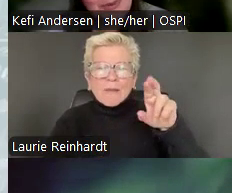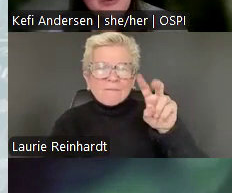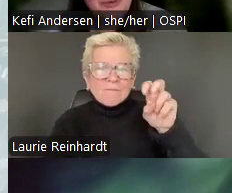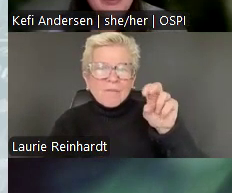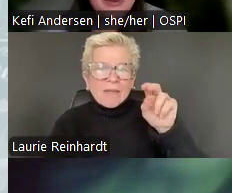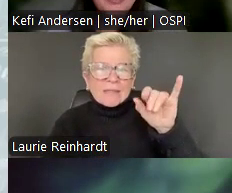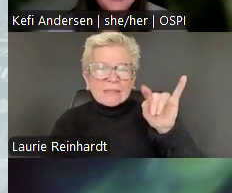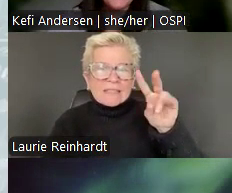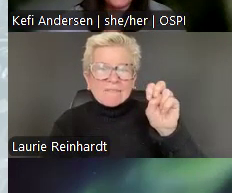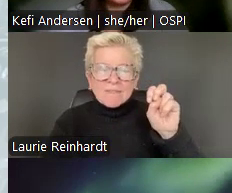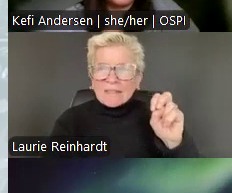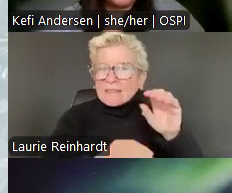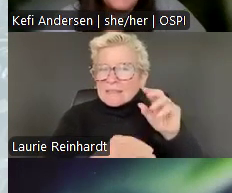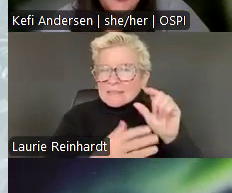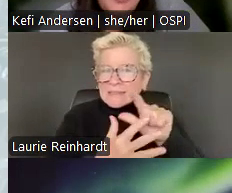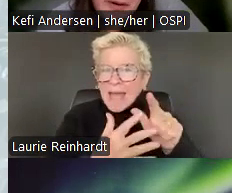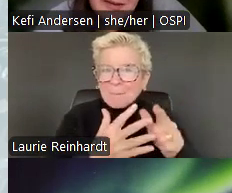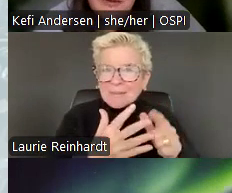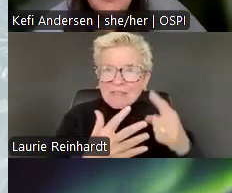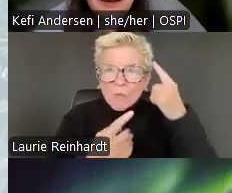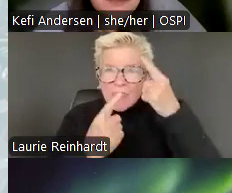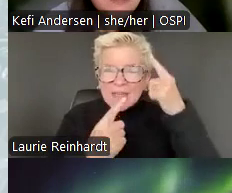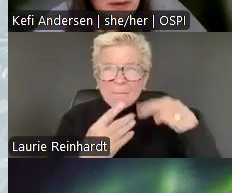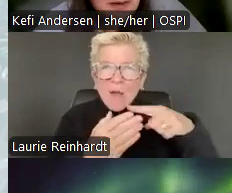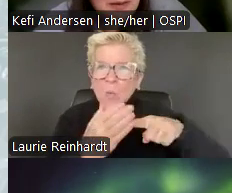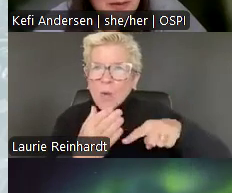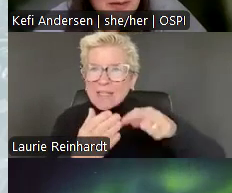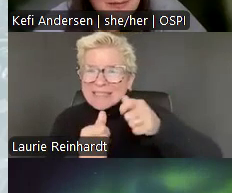through what do all the students need and what different methods can you use;